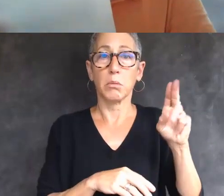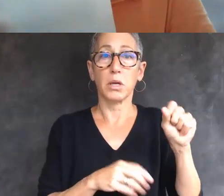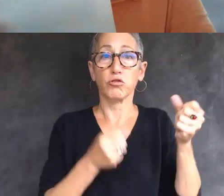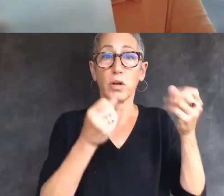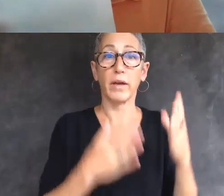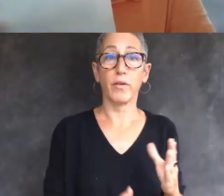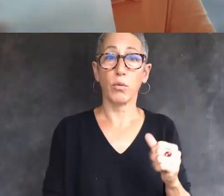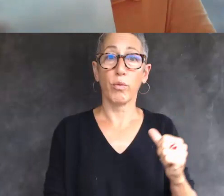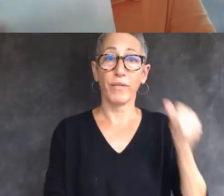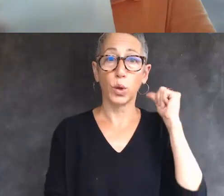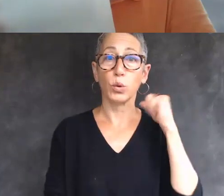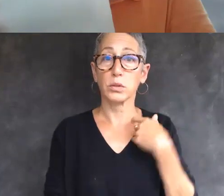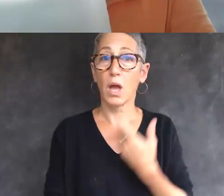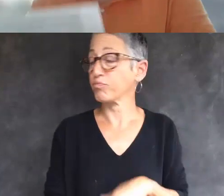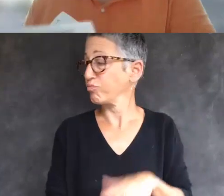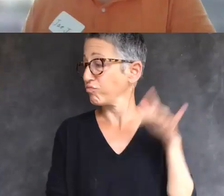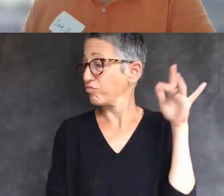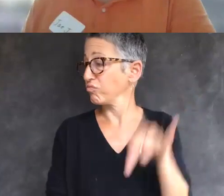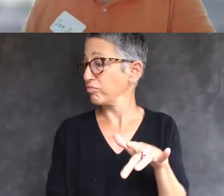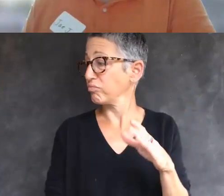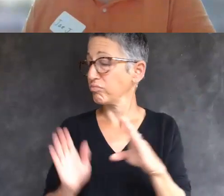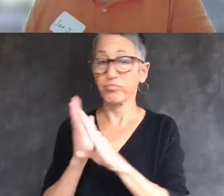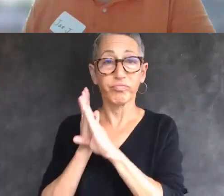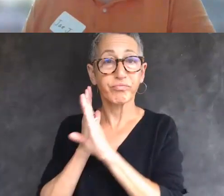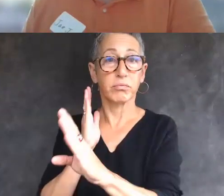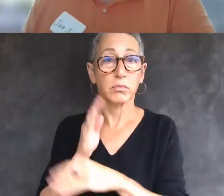I think we have got so far from just like even when you're driving down the street.